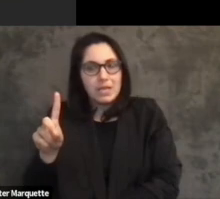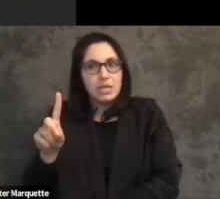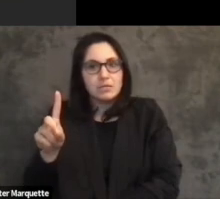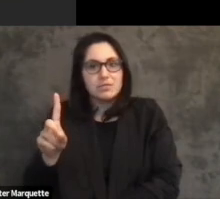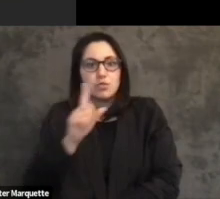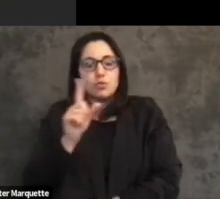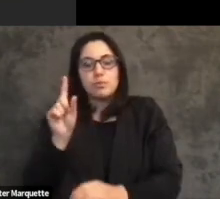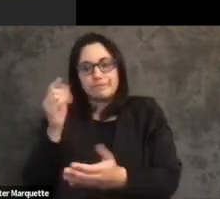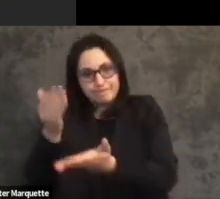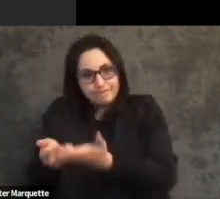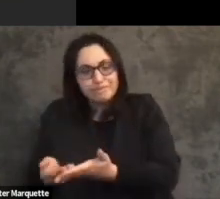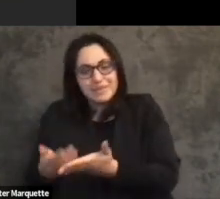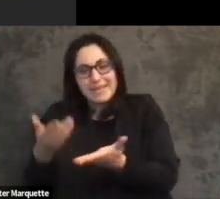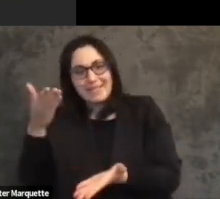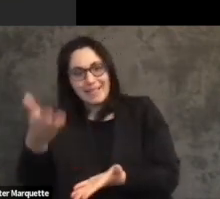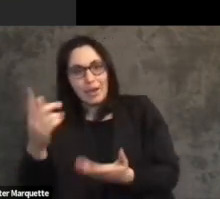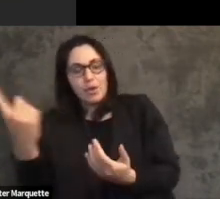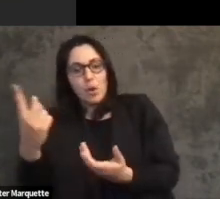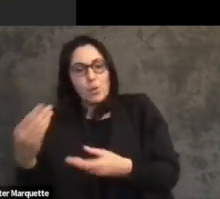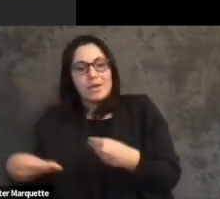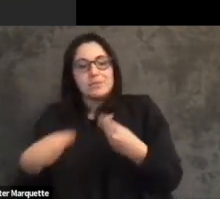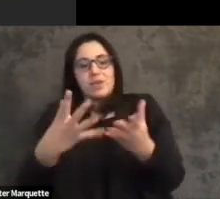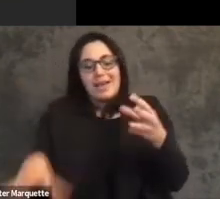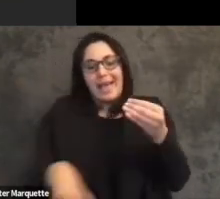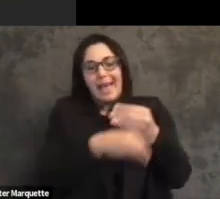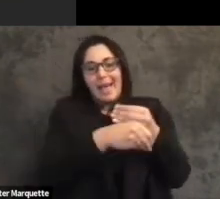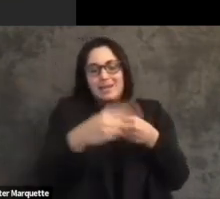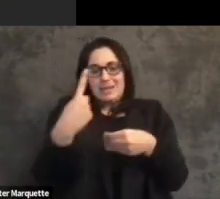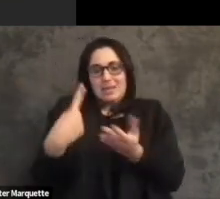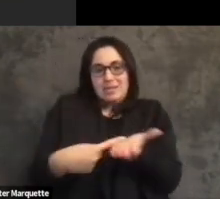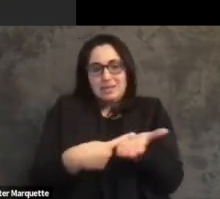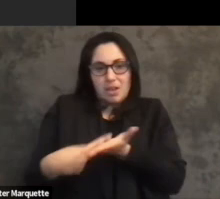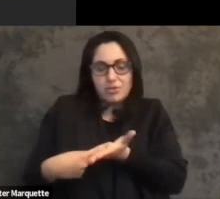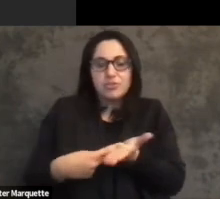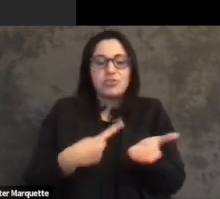to a pledge for people to talk about always talk about Long COVID in the context of what